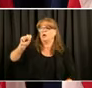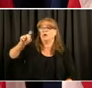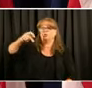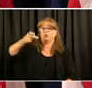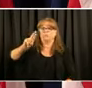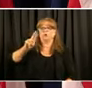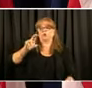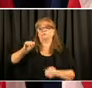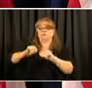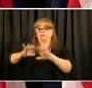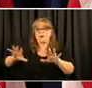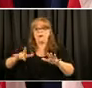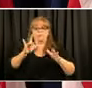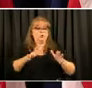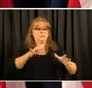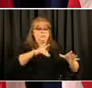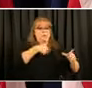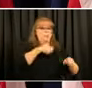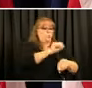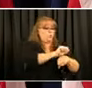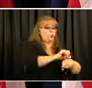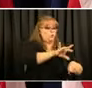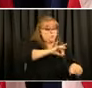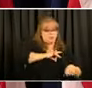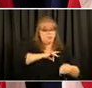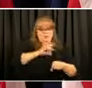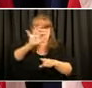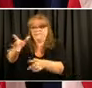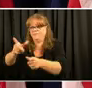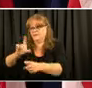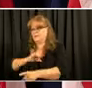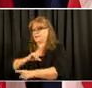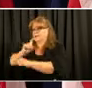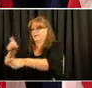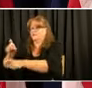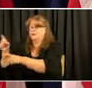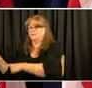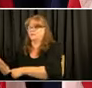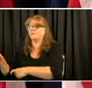person to 50 people or 80 people so yes there are differences in the amount of virus that are shed